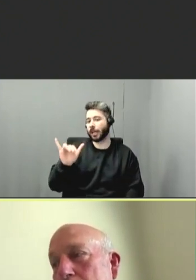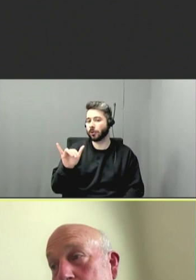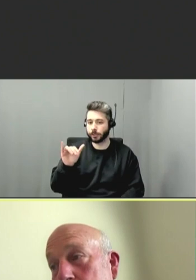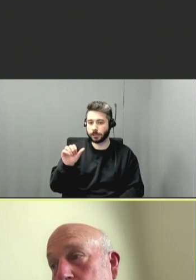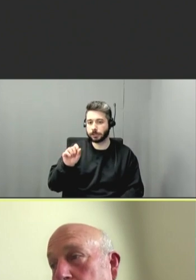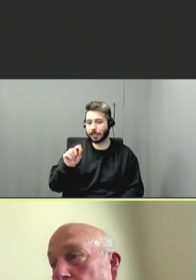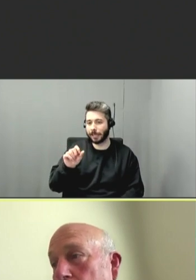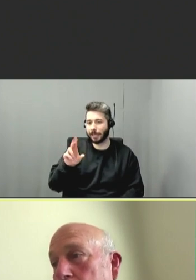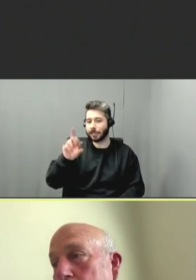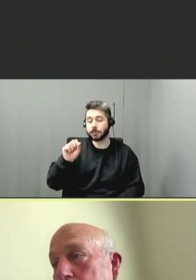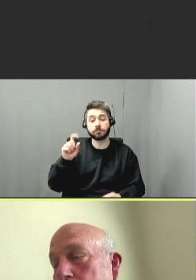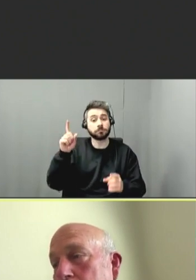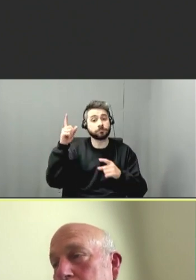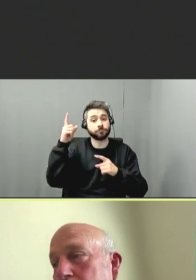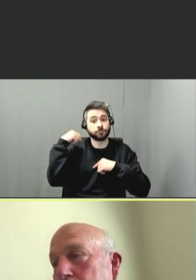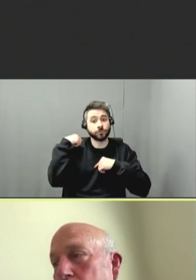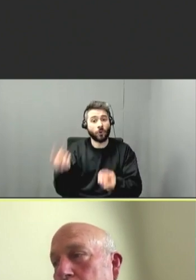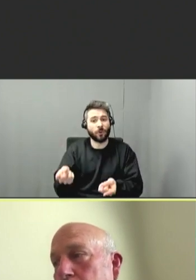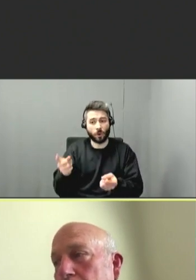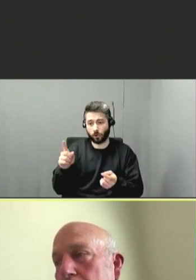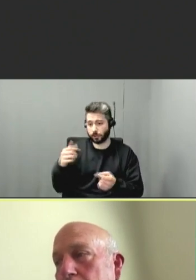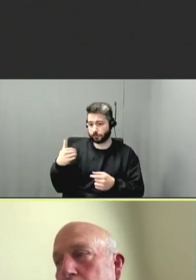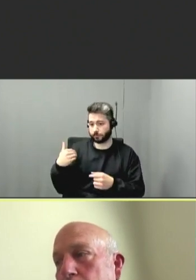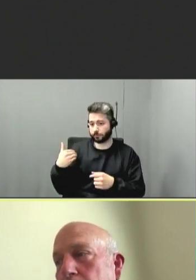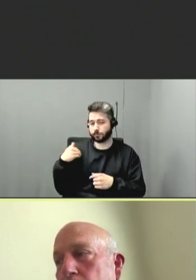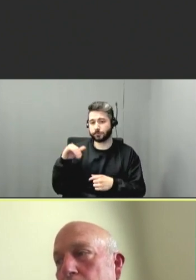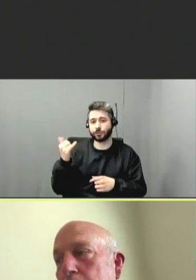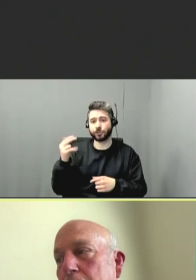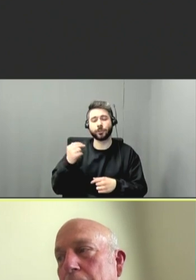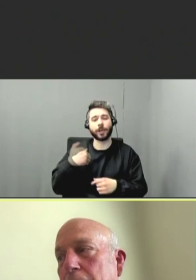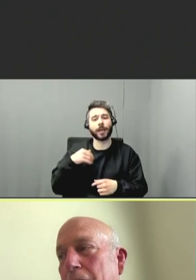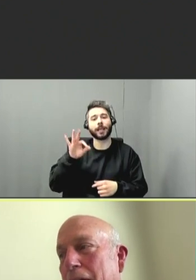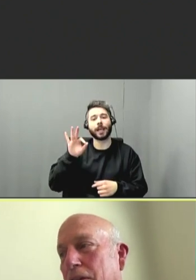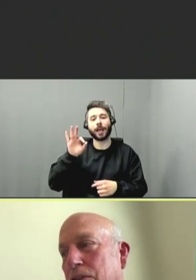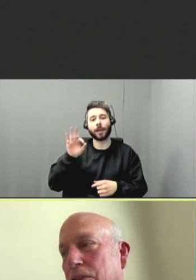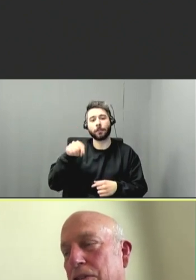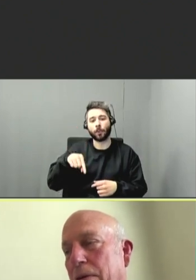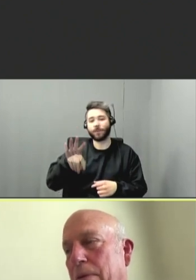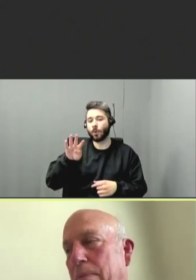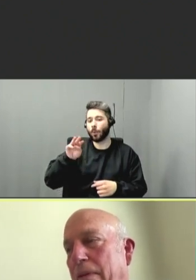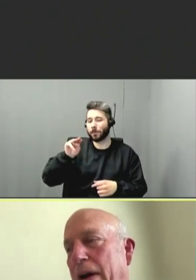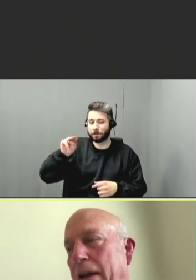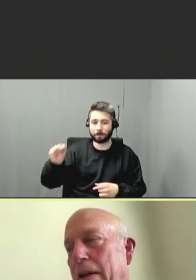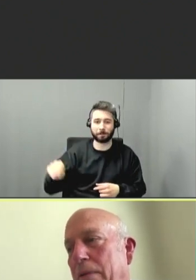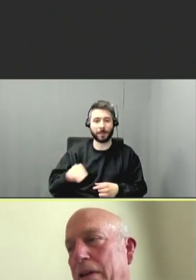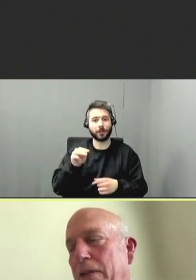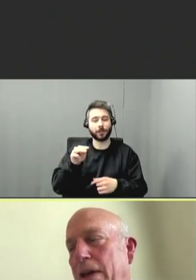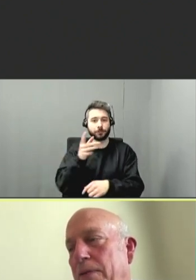And so, far, as of January, we had 9.4 million doses that we provided, and we did that through